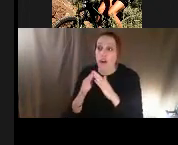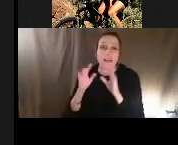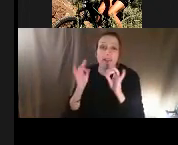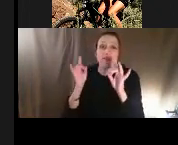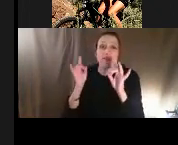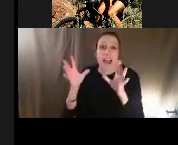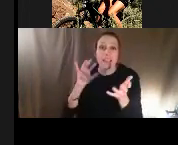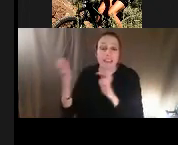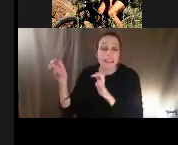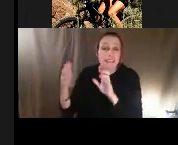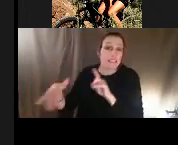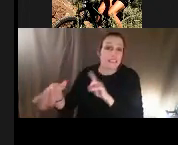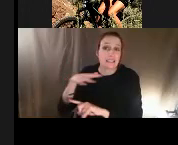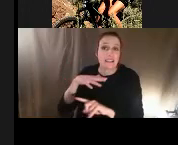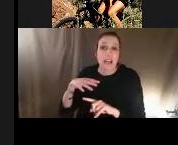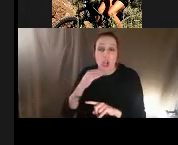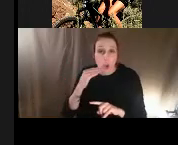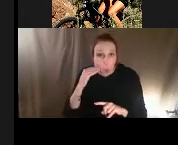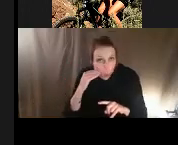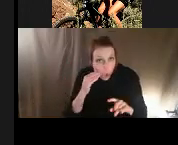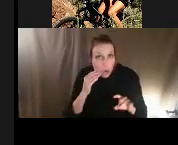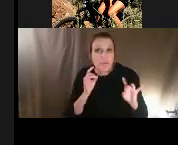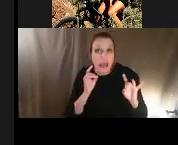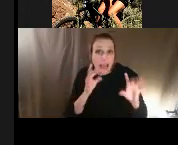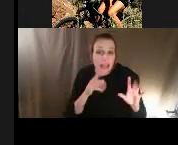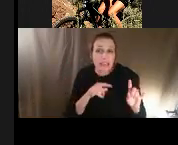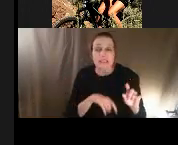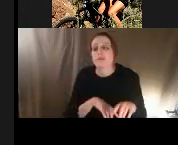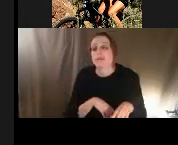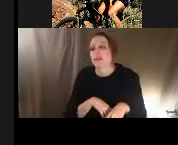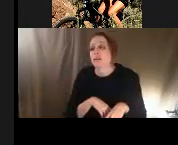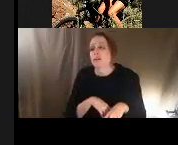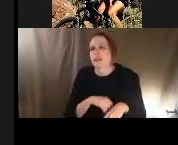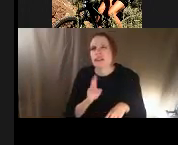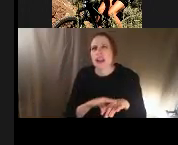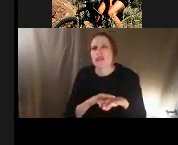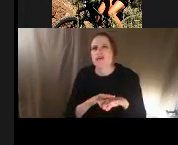violence in any household, natural disasters, I might've said that.